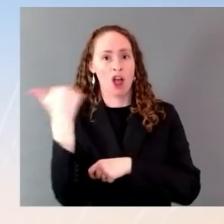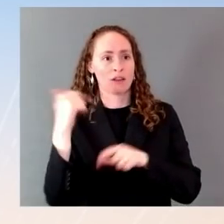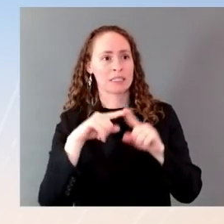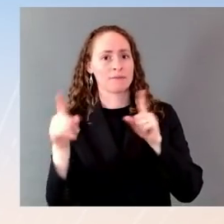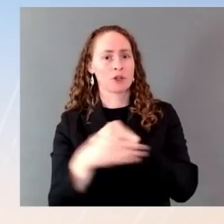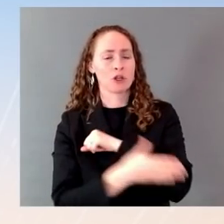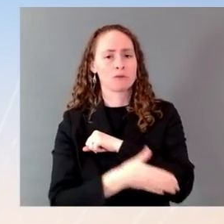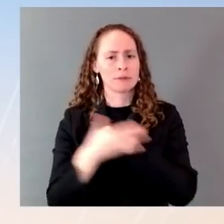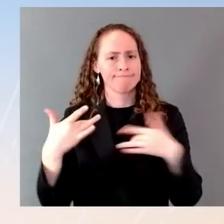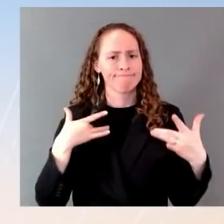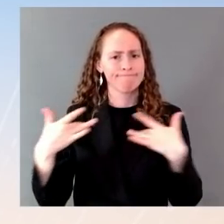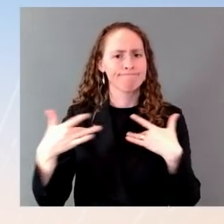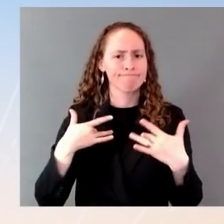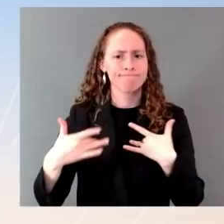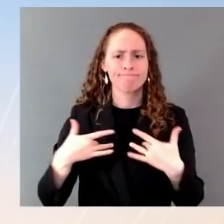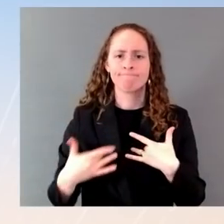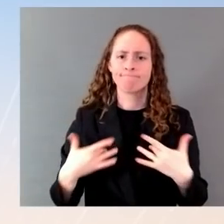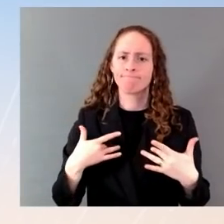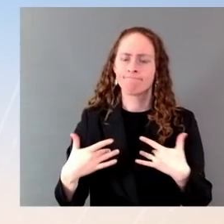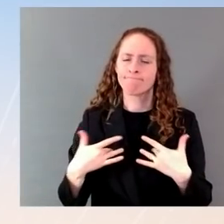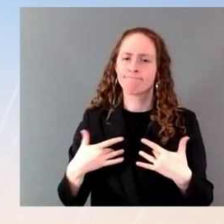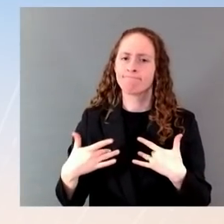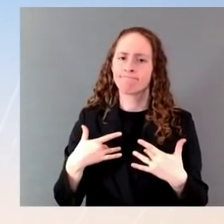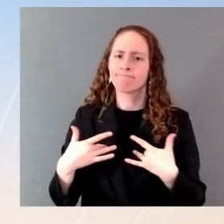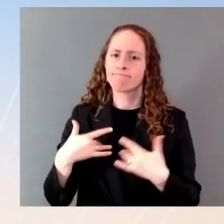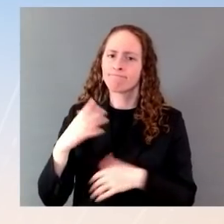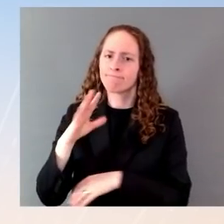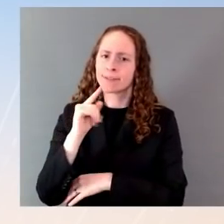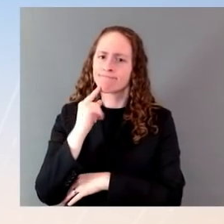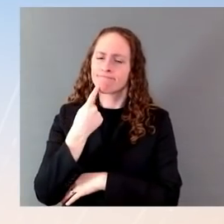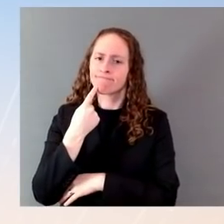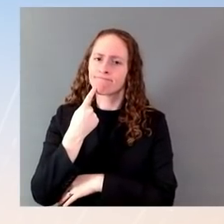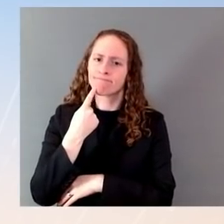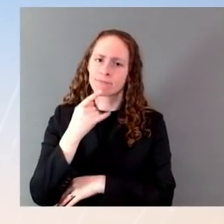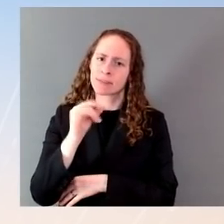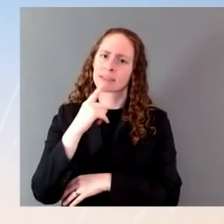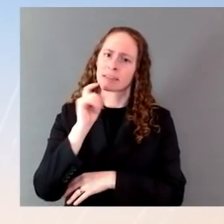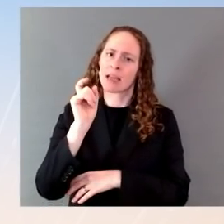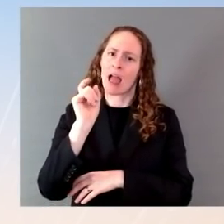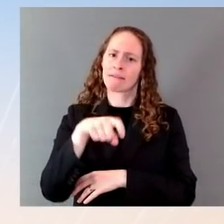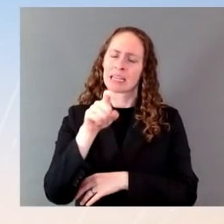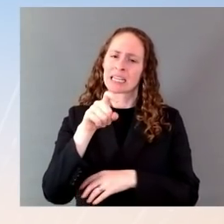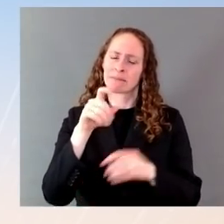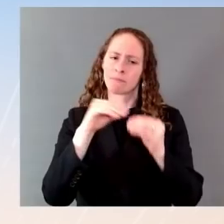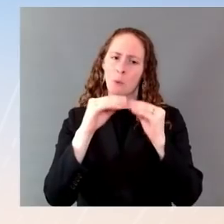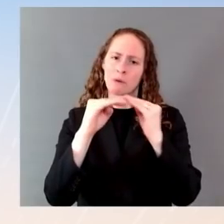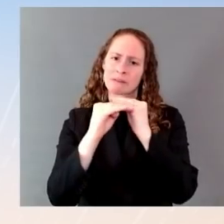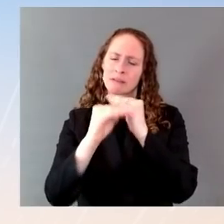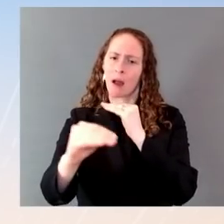You know, the Iranians announced they are going back to negotiations on Thursday. The administration criticized them last week,